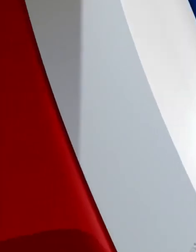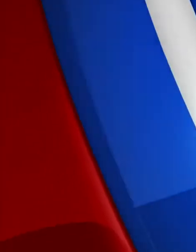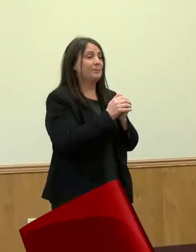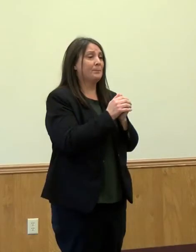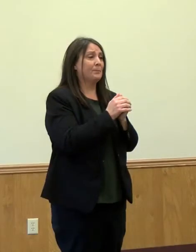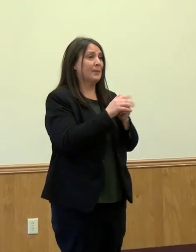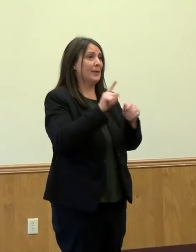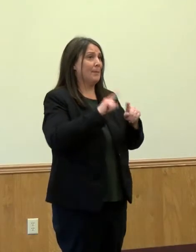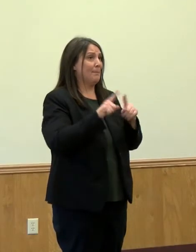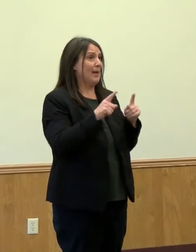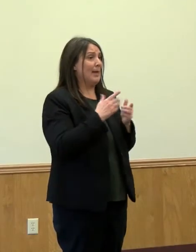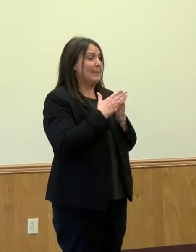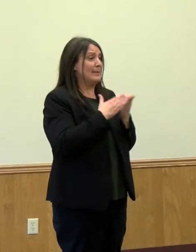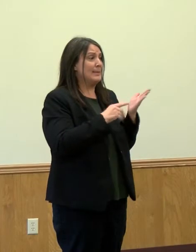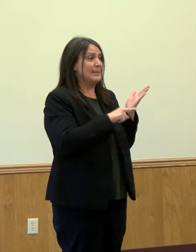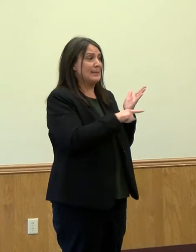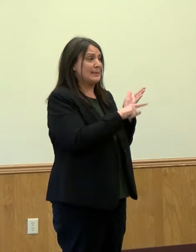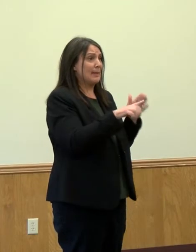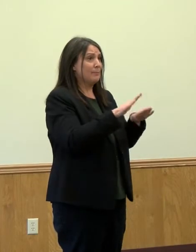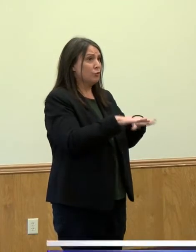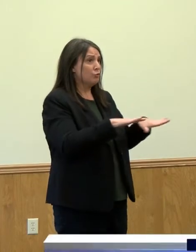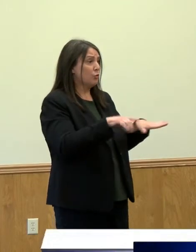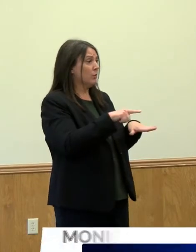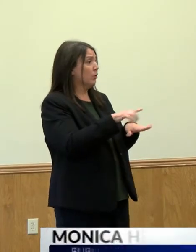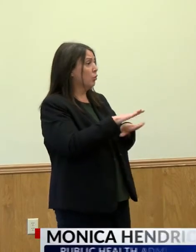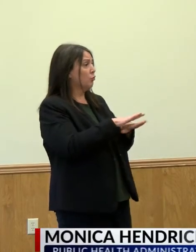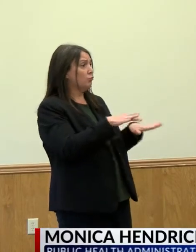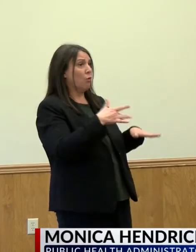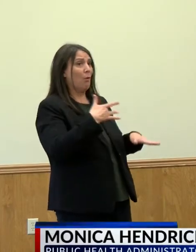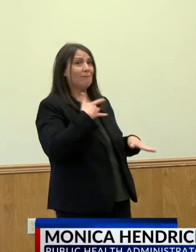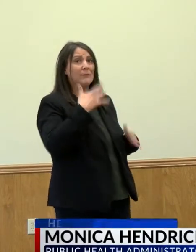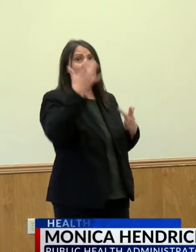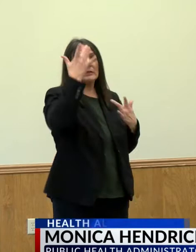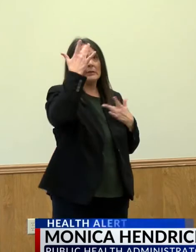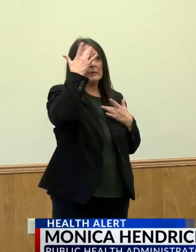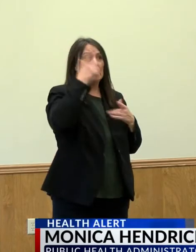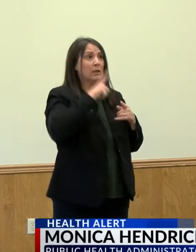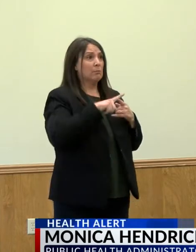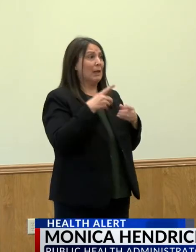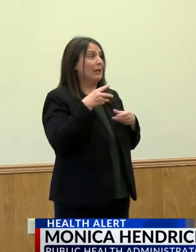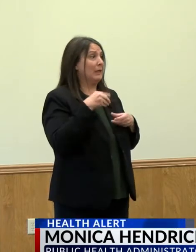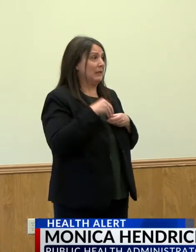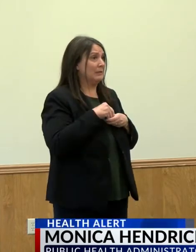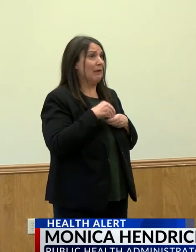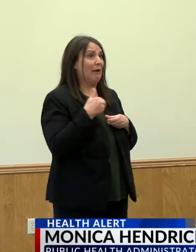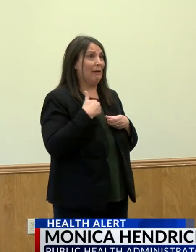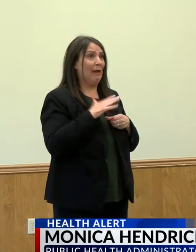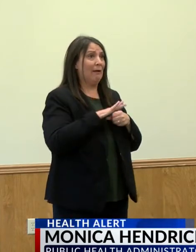<<("Even kids that are asymptomatic or symptomatic that don't need to be hospitalized will still have long-term impacts related to